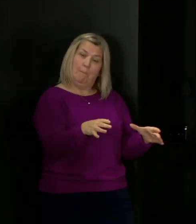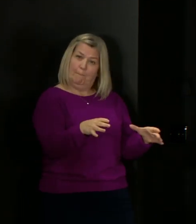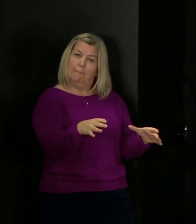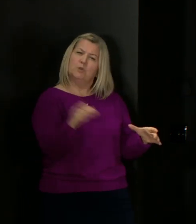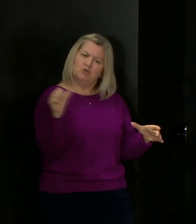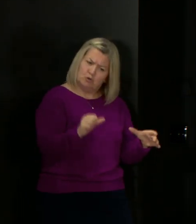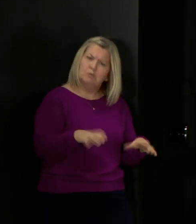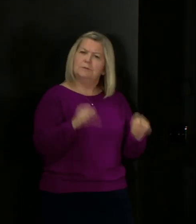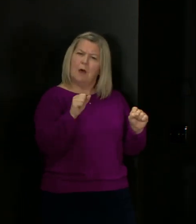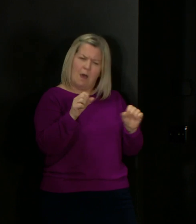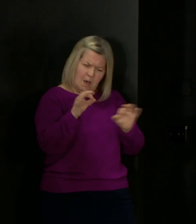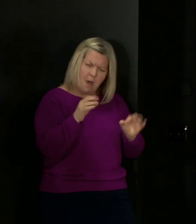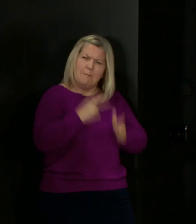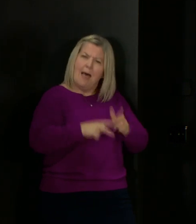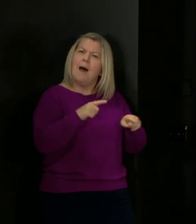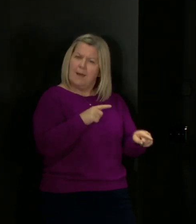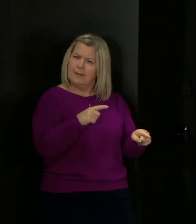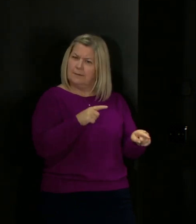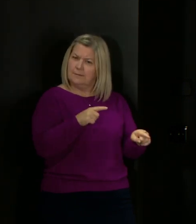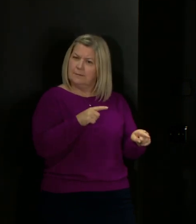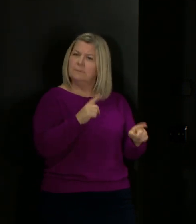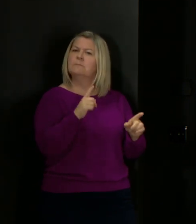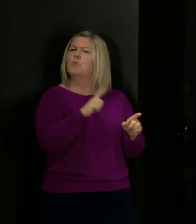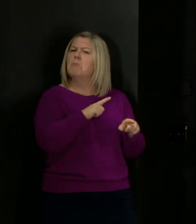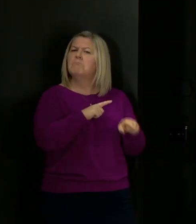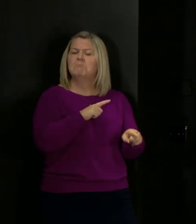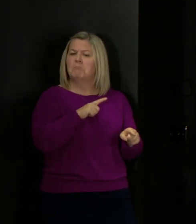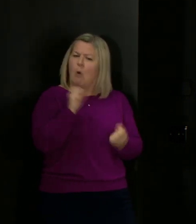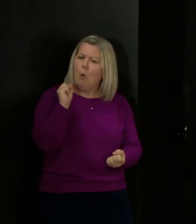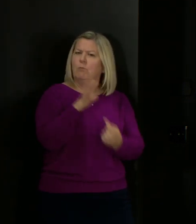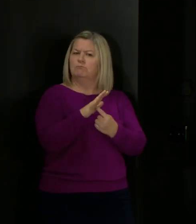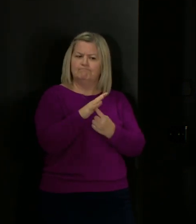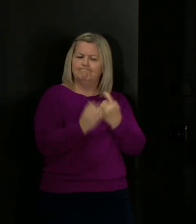planning. Anticipatory care planning provides an important opportunity for